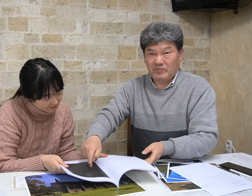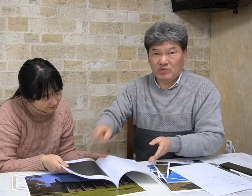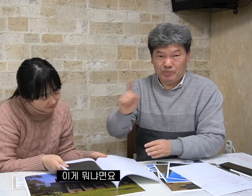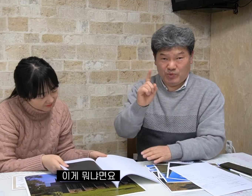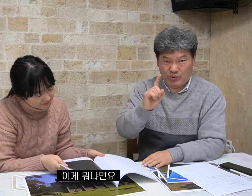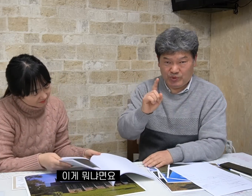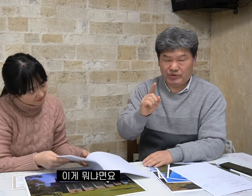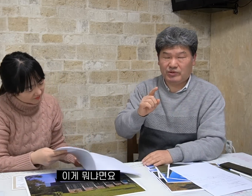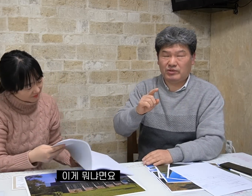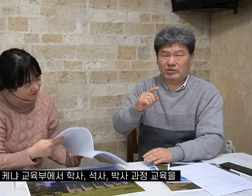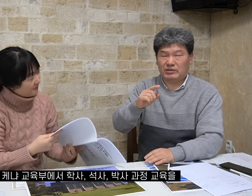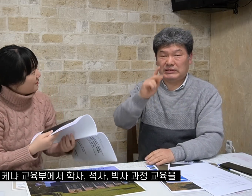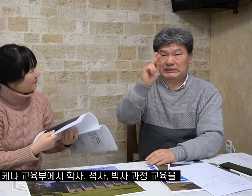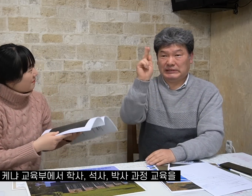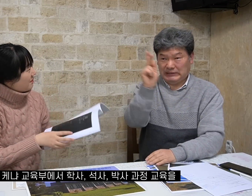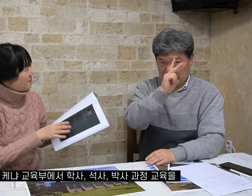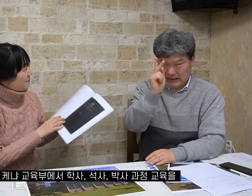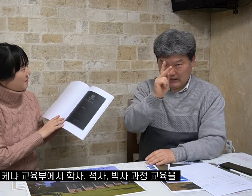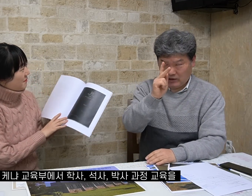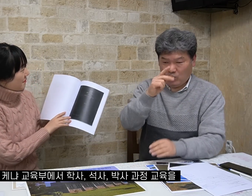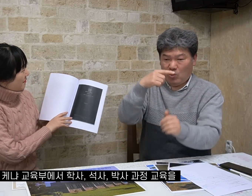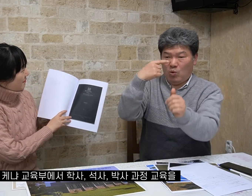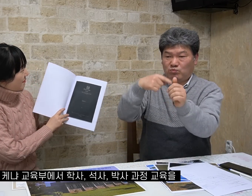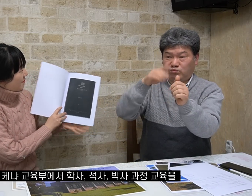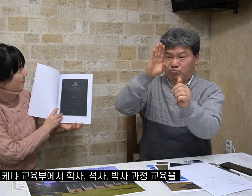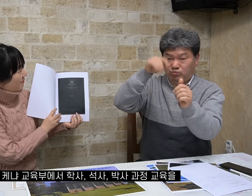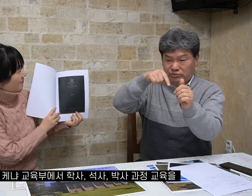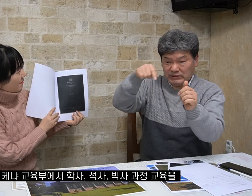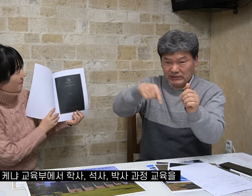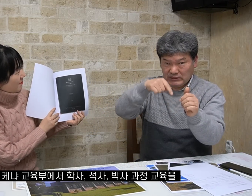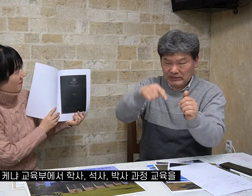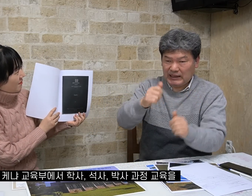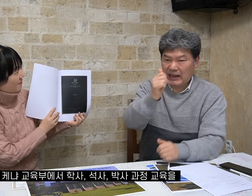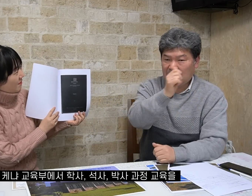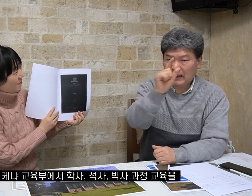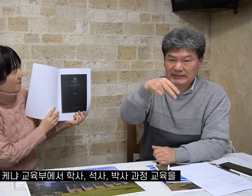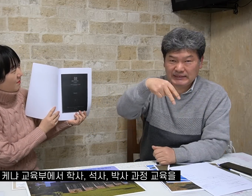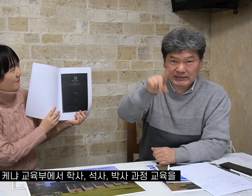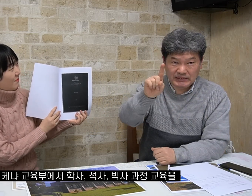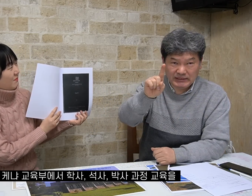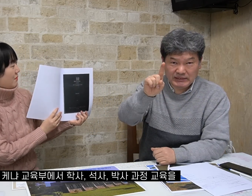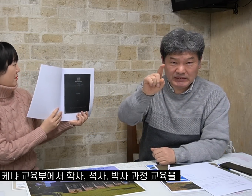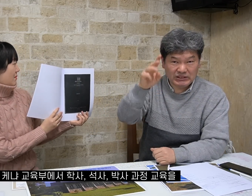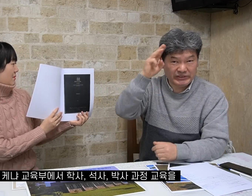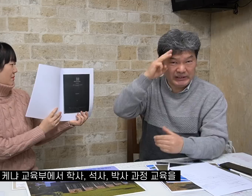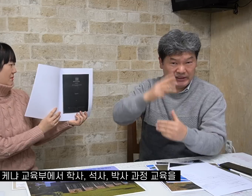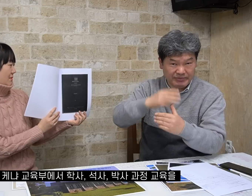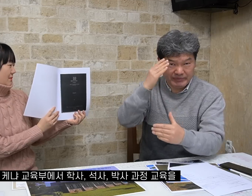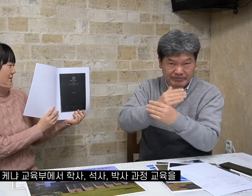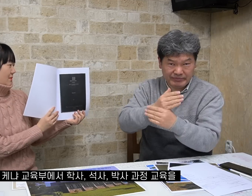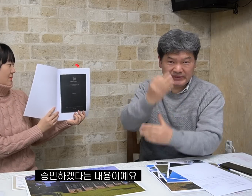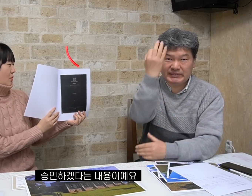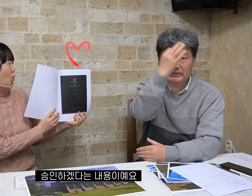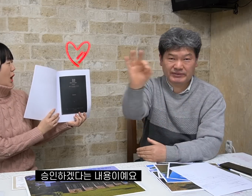What is this? The Kenya Ministry of Education is about to approve bachelor's,